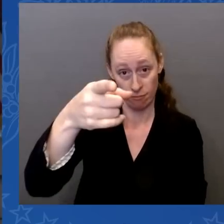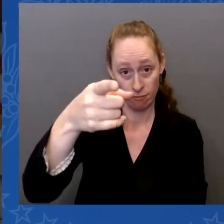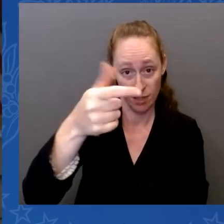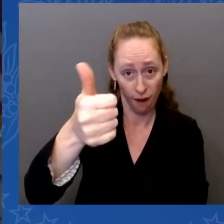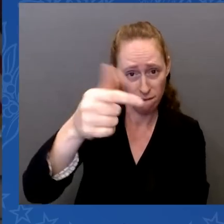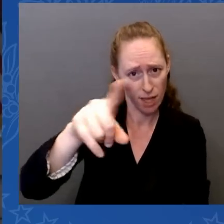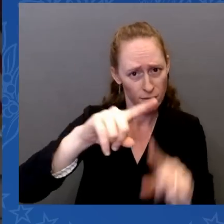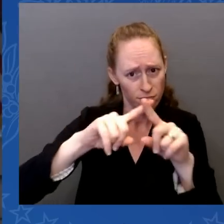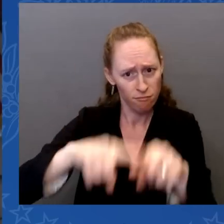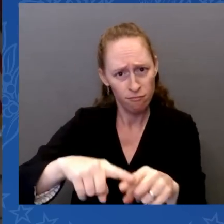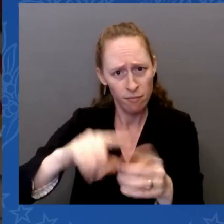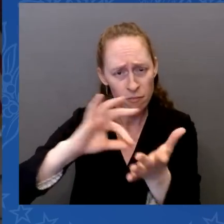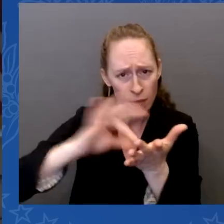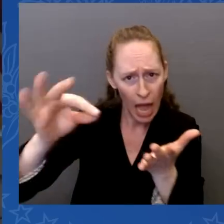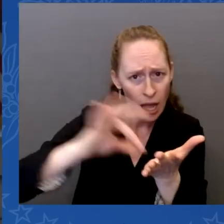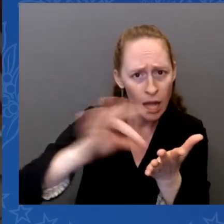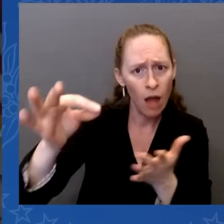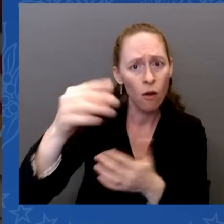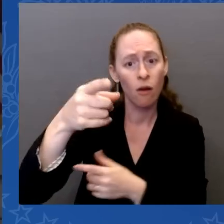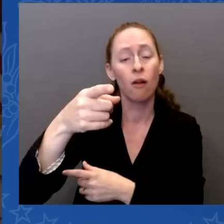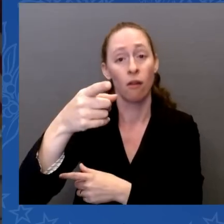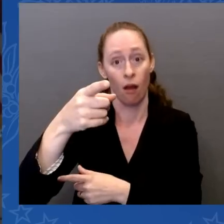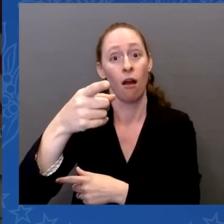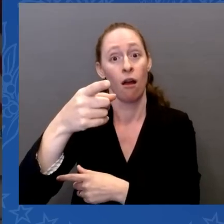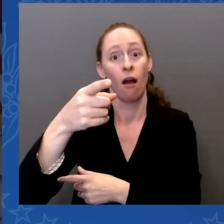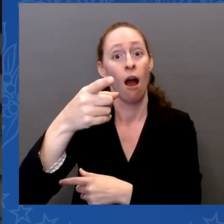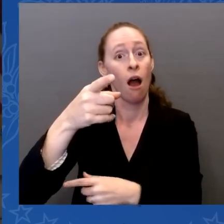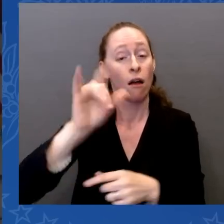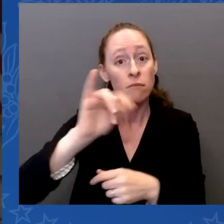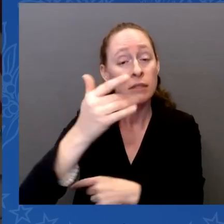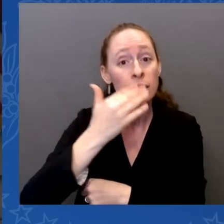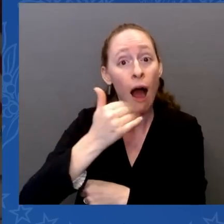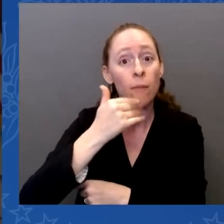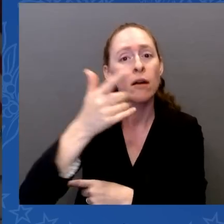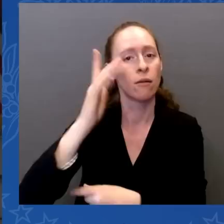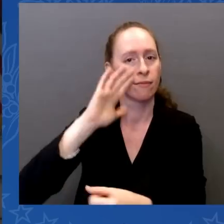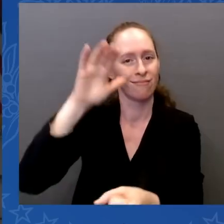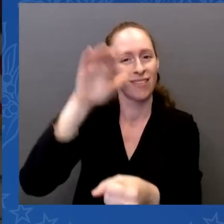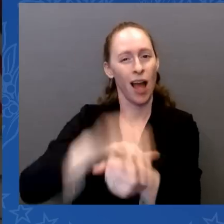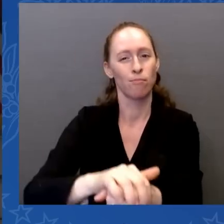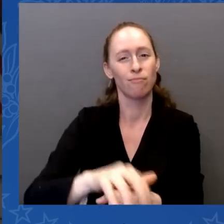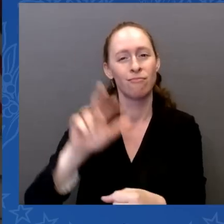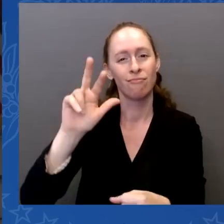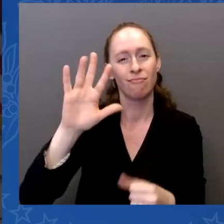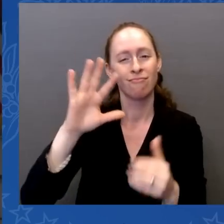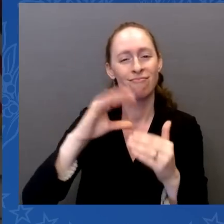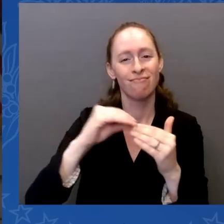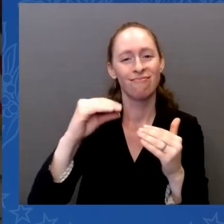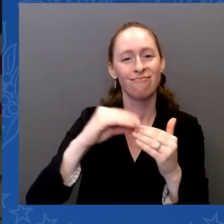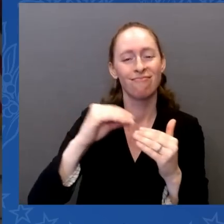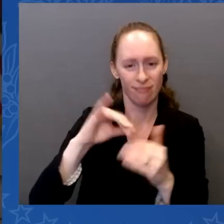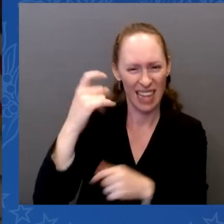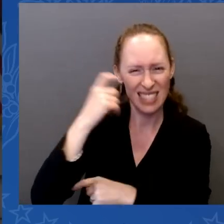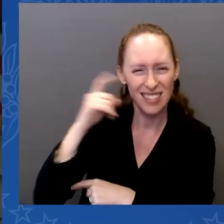Bob just told you what a difference it'd make -- it's going to make in his life and what it could've made in his life had this been around a long time ago.